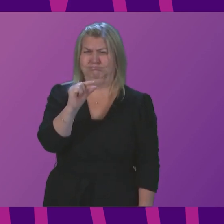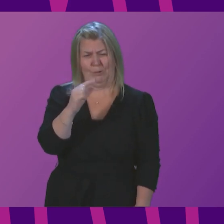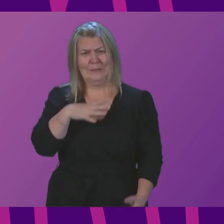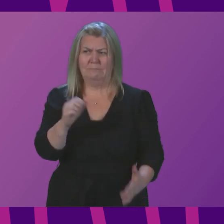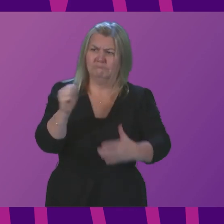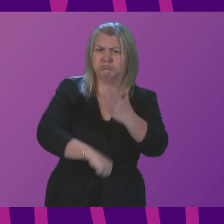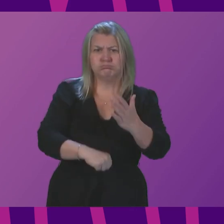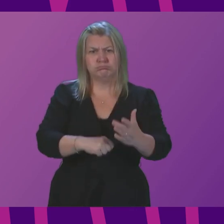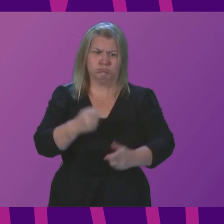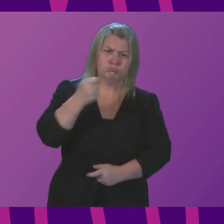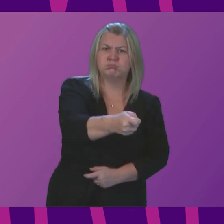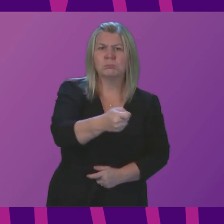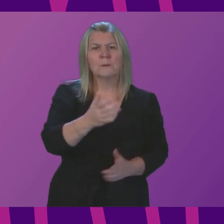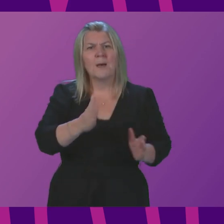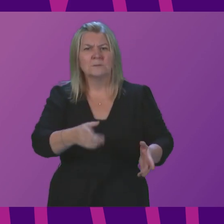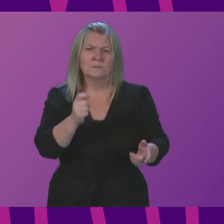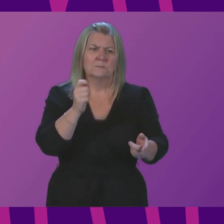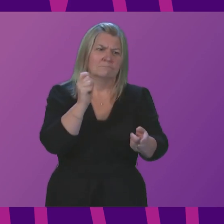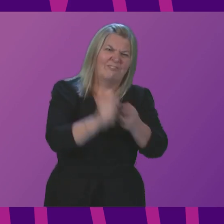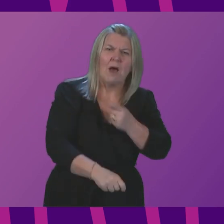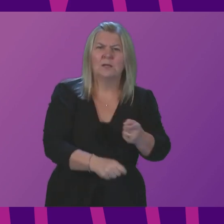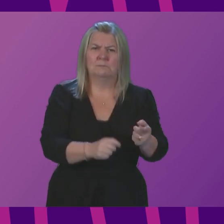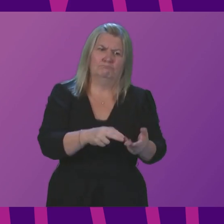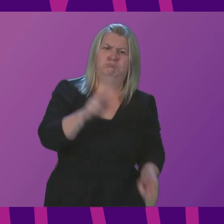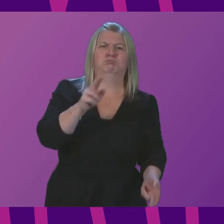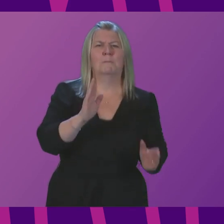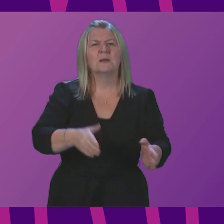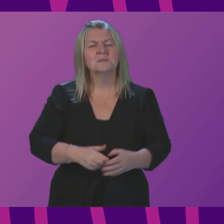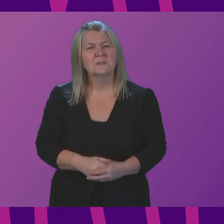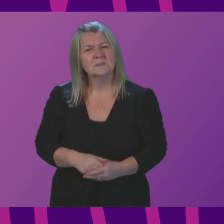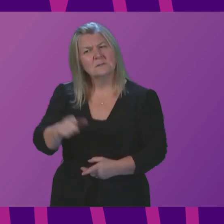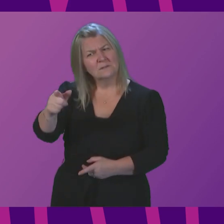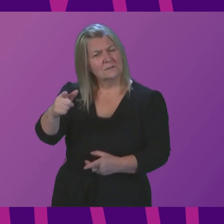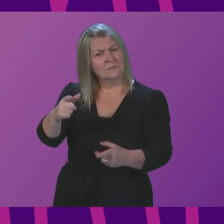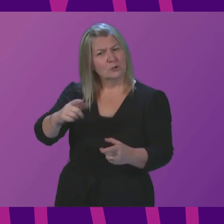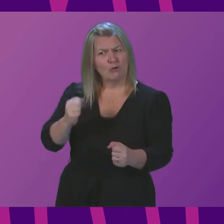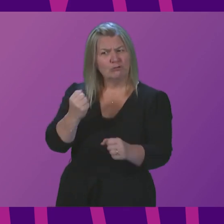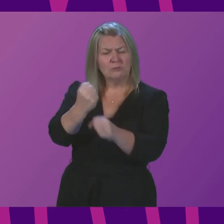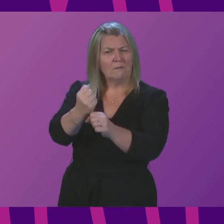in order to deter such crimes? What action will the Scottish Government take to ensure